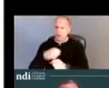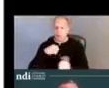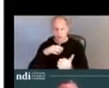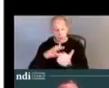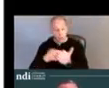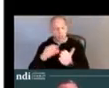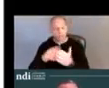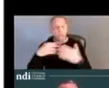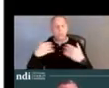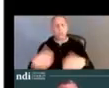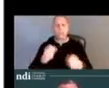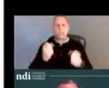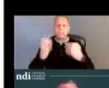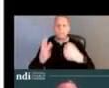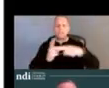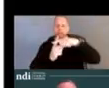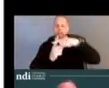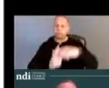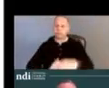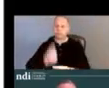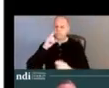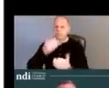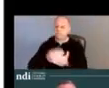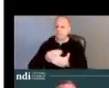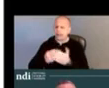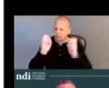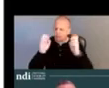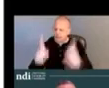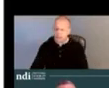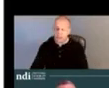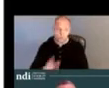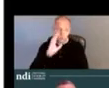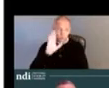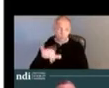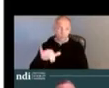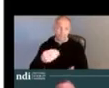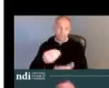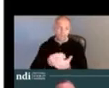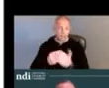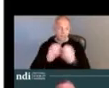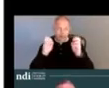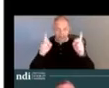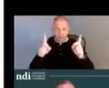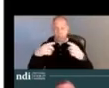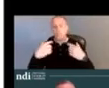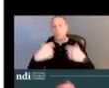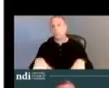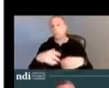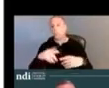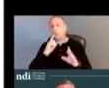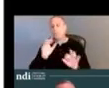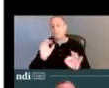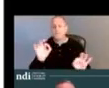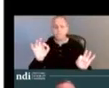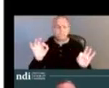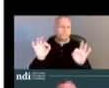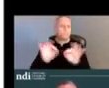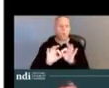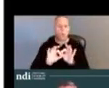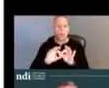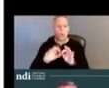of financial education. We know that financial education is an important strategy for an